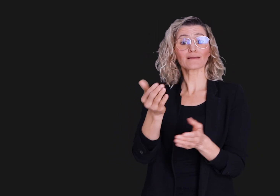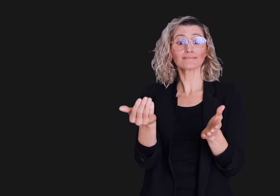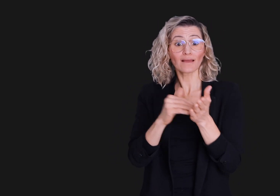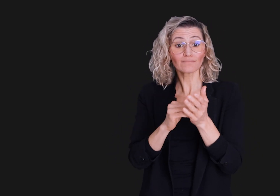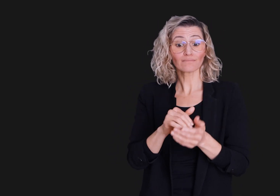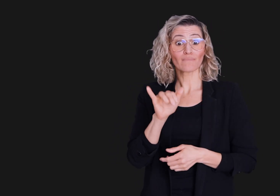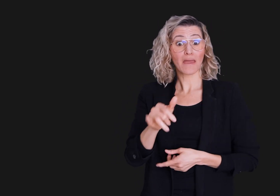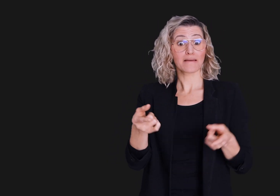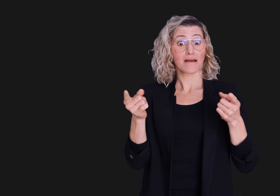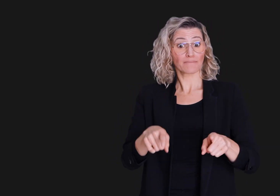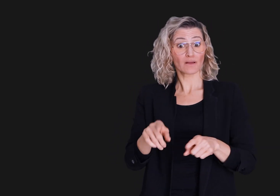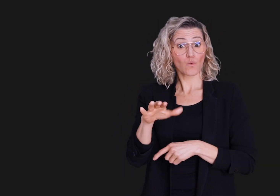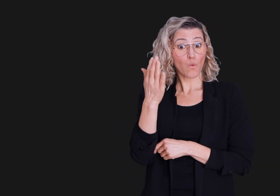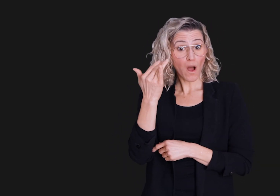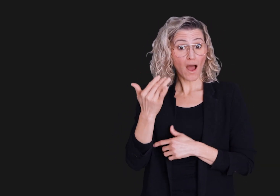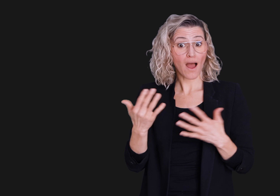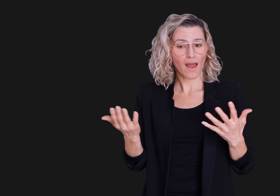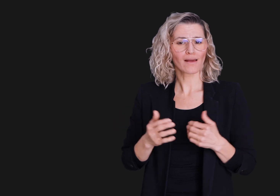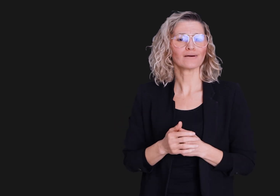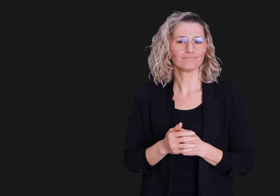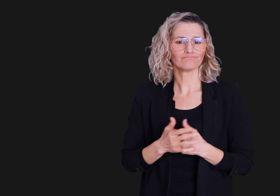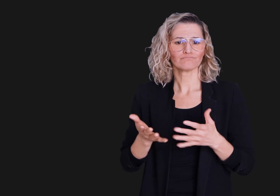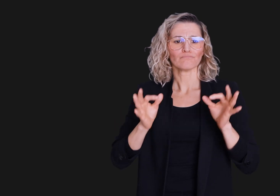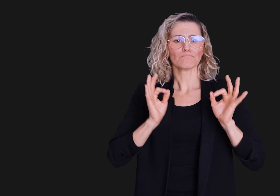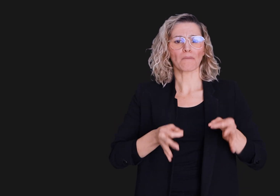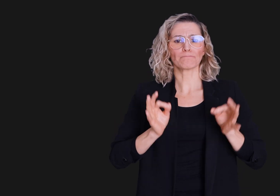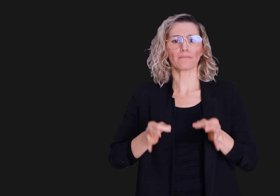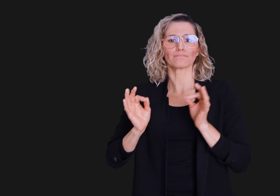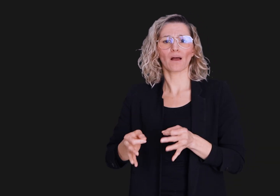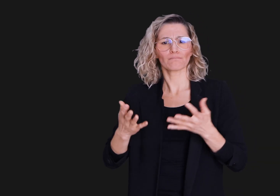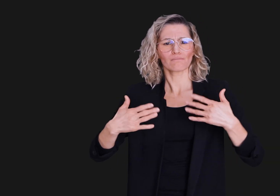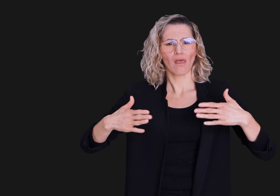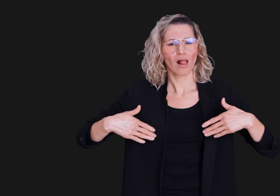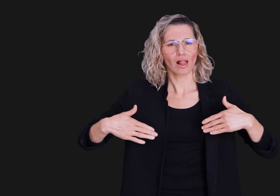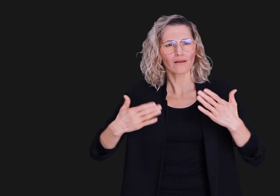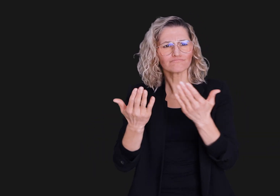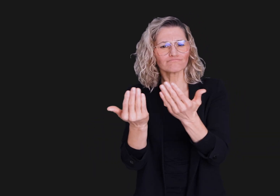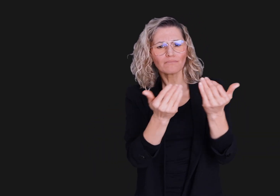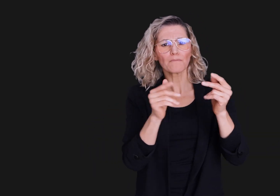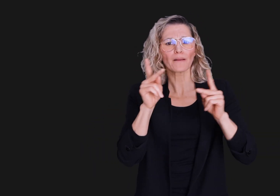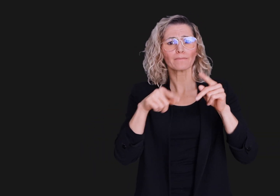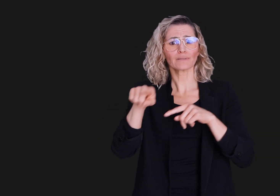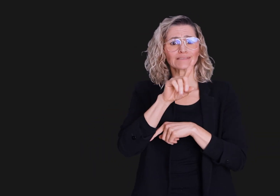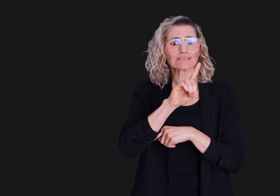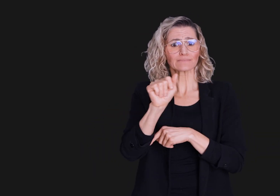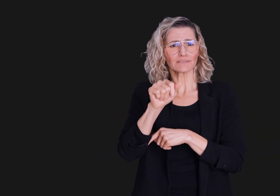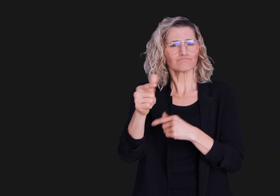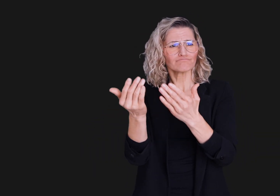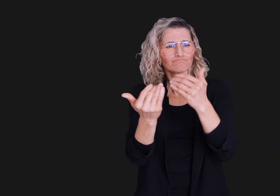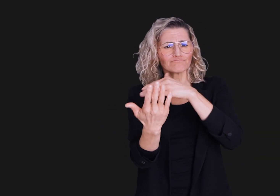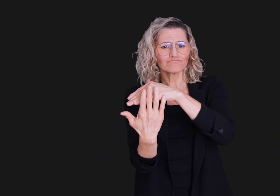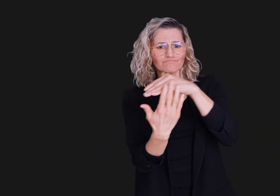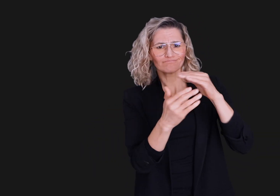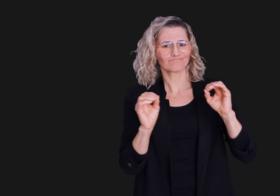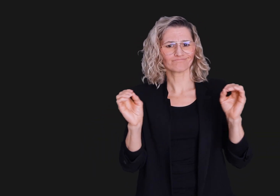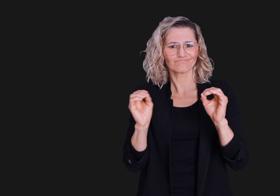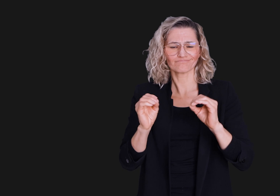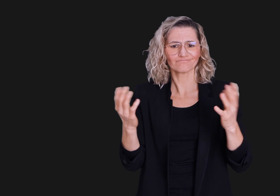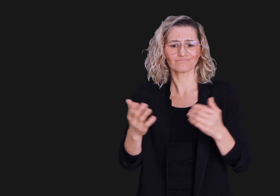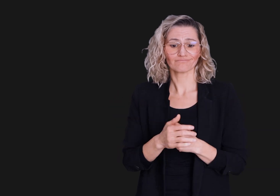Again, this happened when decisions were made without consulting people with disabilities first.